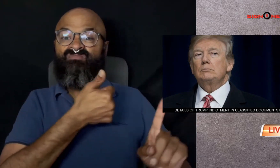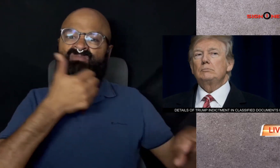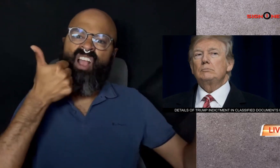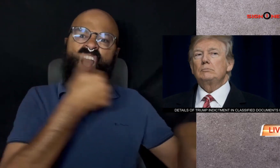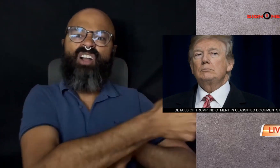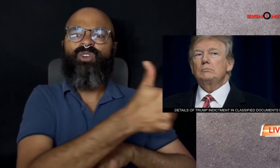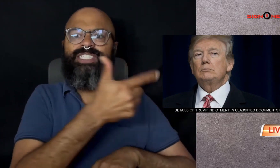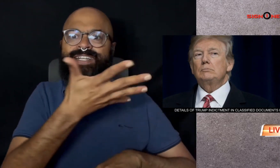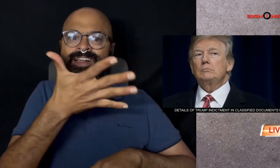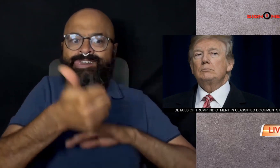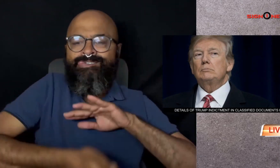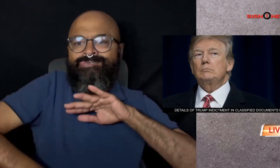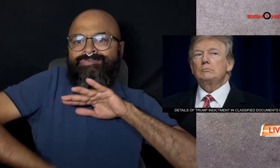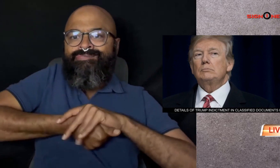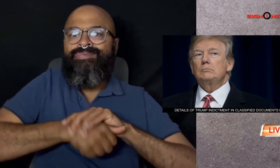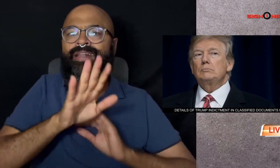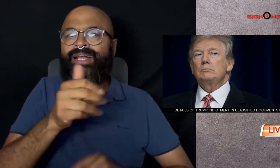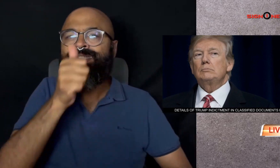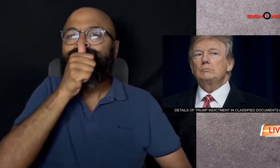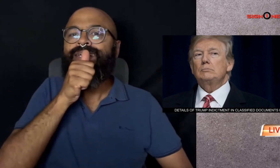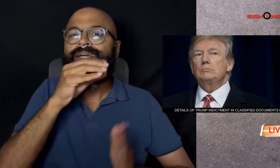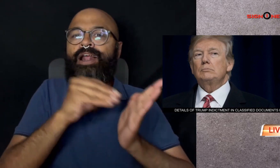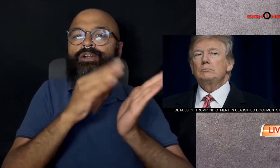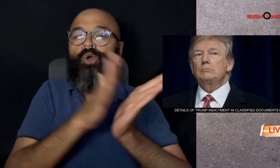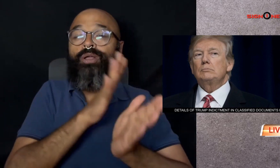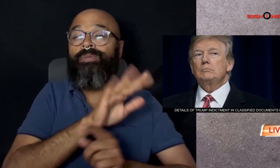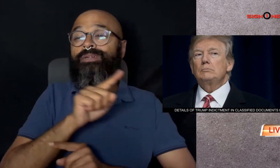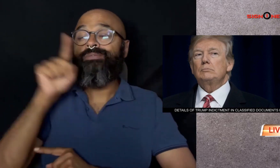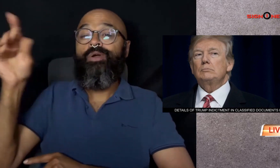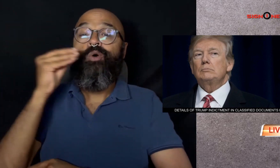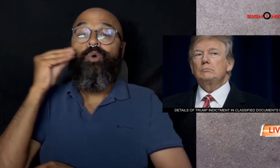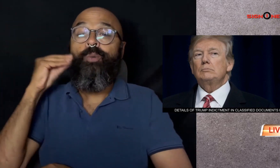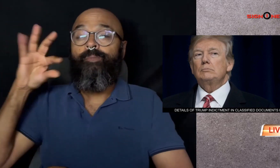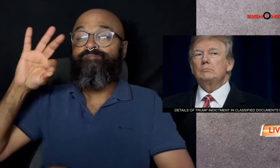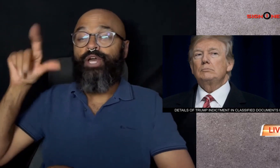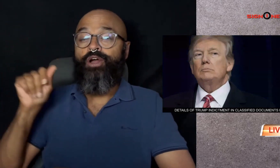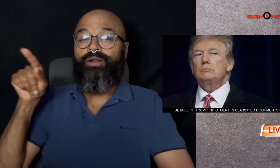he is accused of stashing the secret documents at his Mar-a-Lago home in